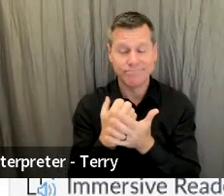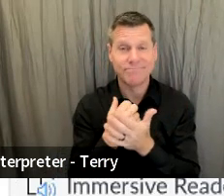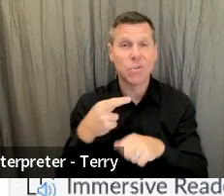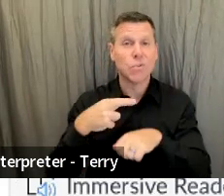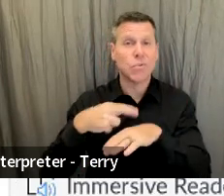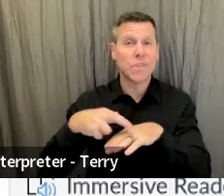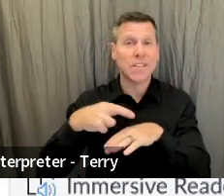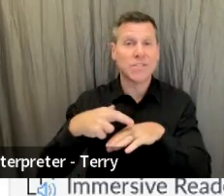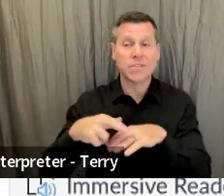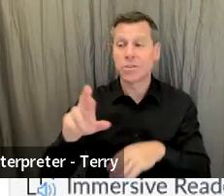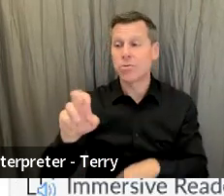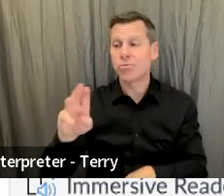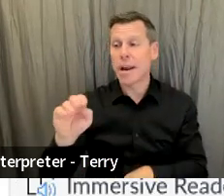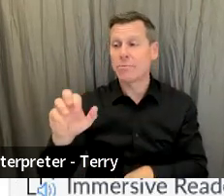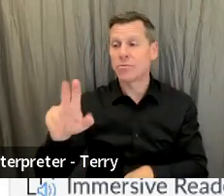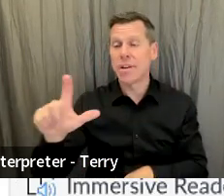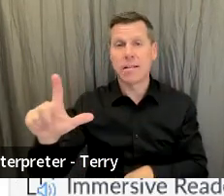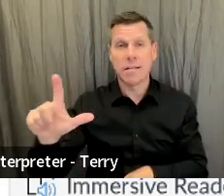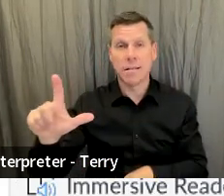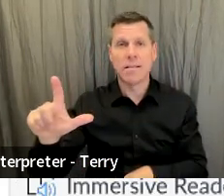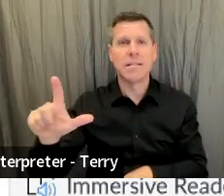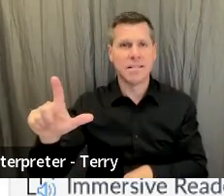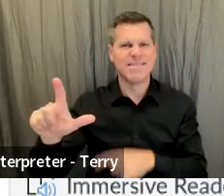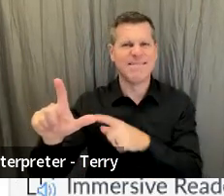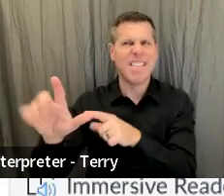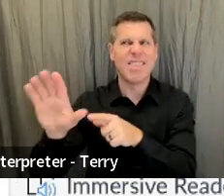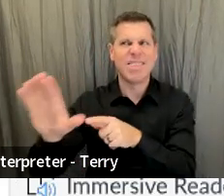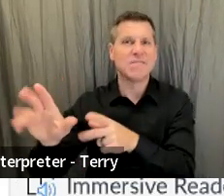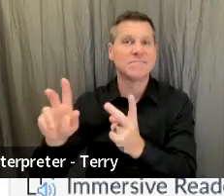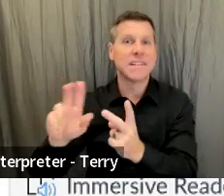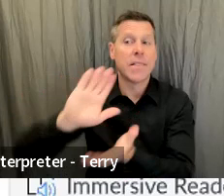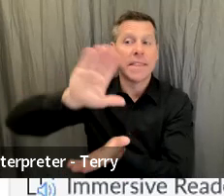RAM Real Used, which is the Center for Urban Education at USC.